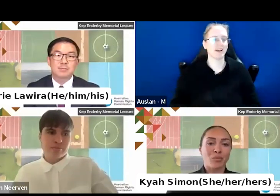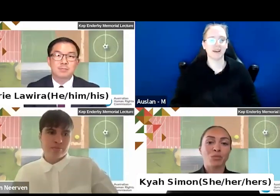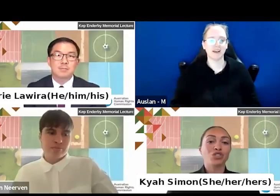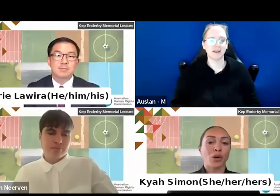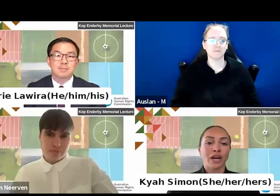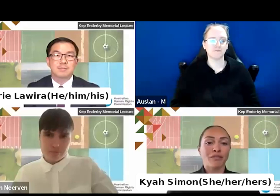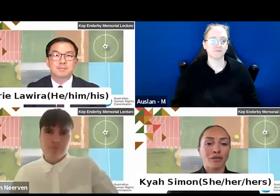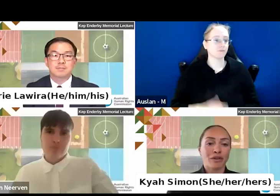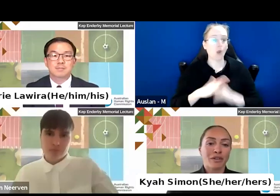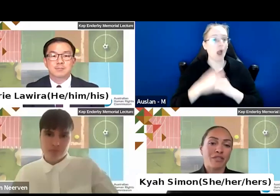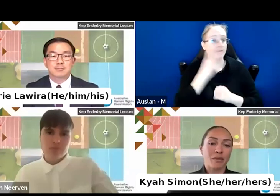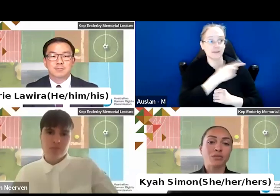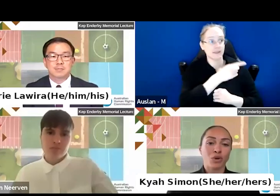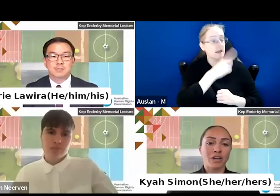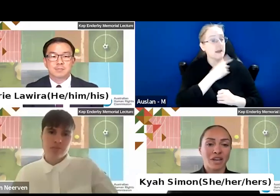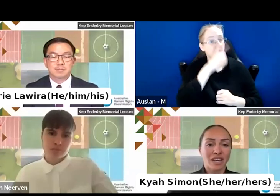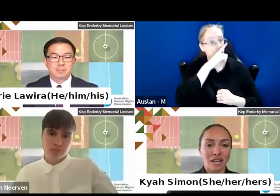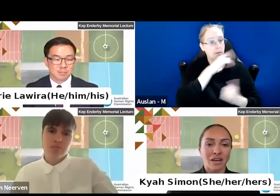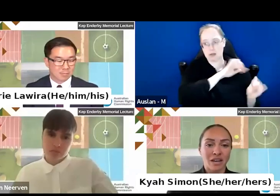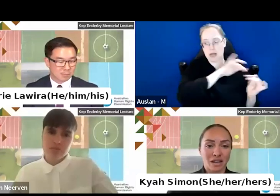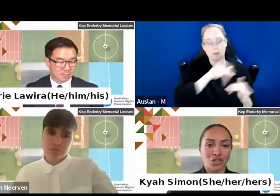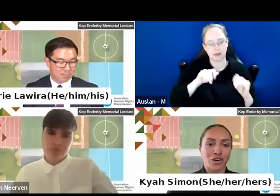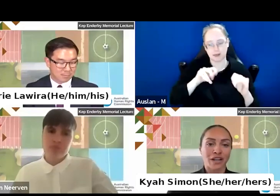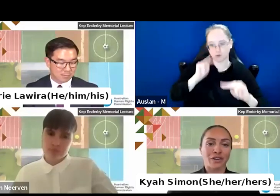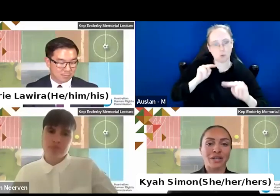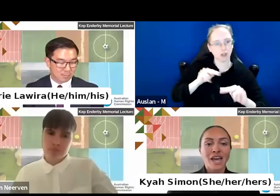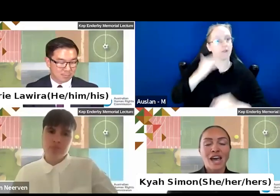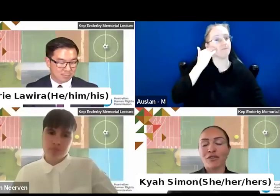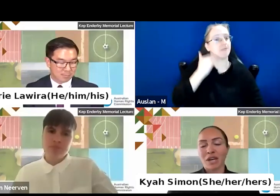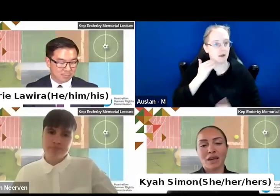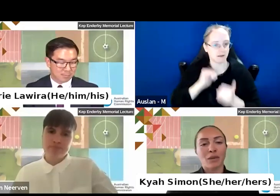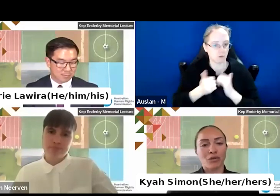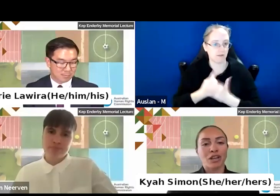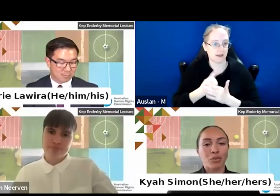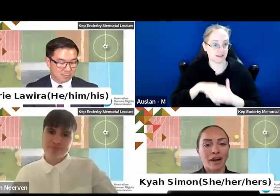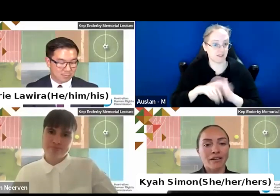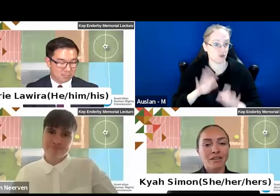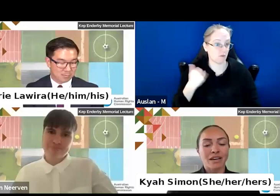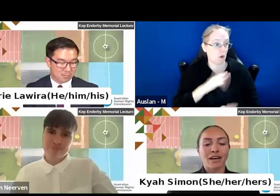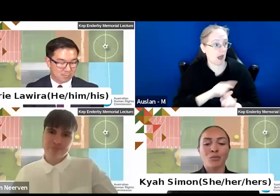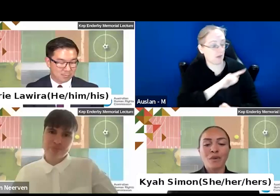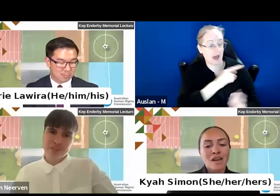people showing up for a female sporting event here in Australia. And and for me that made me really proud.